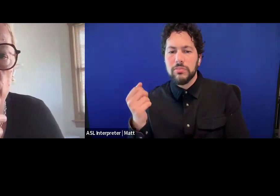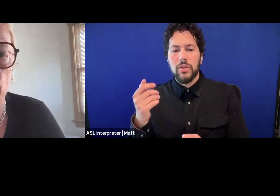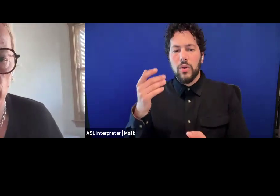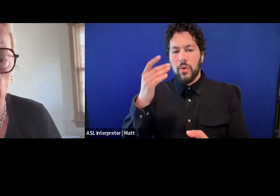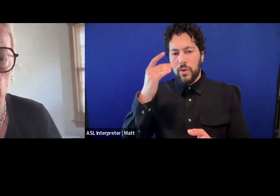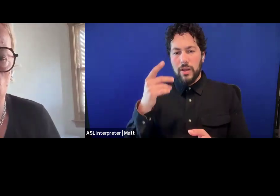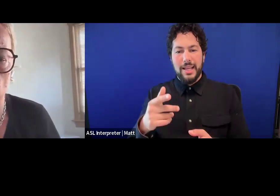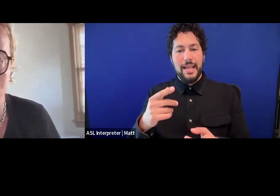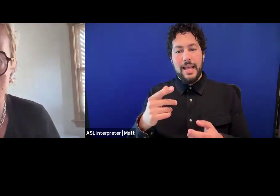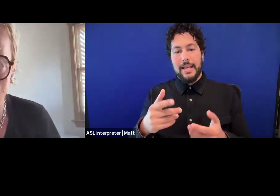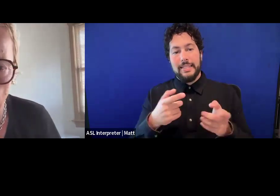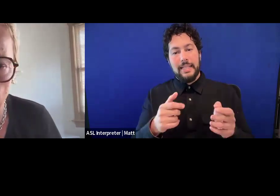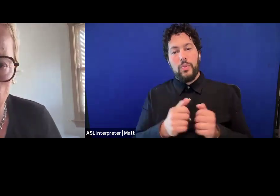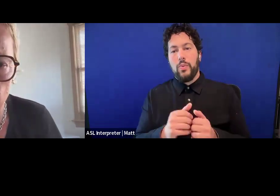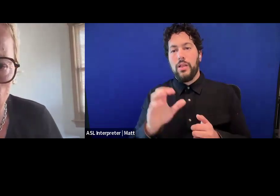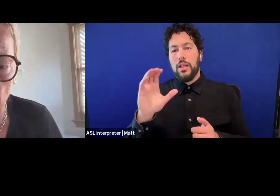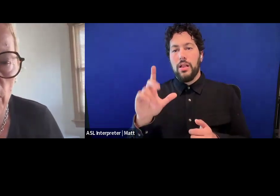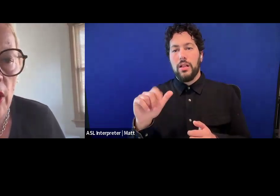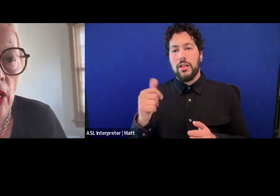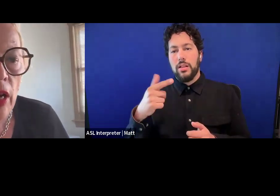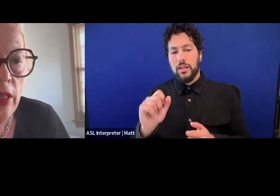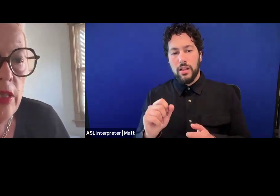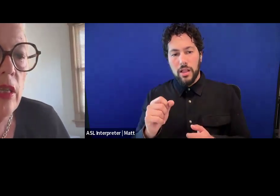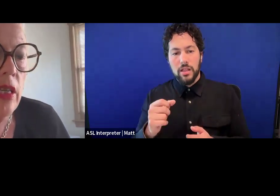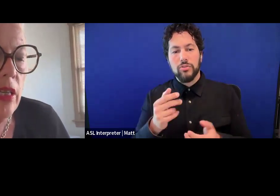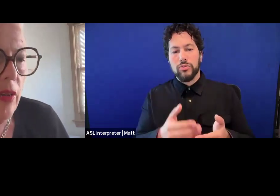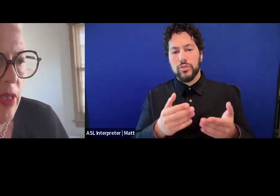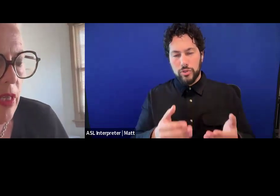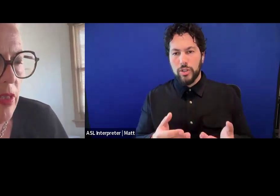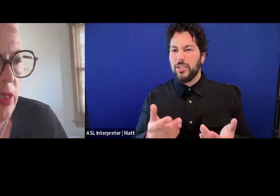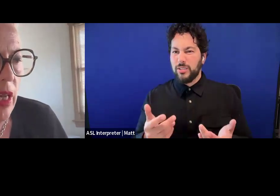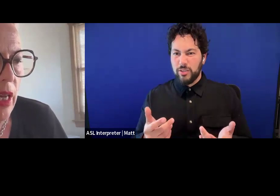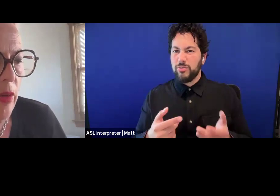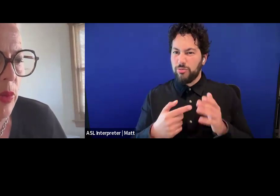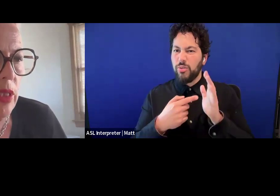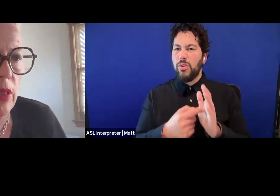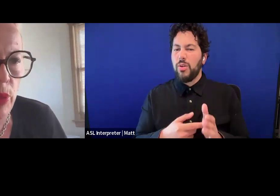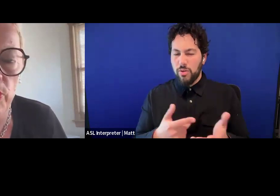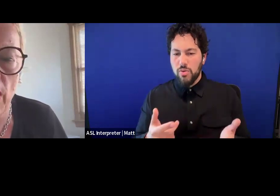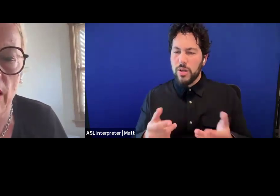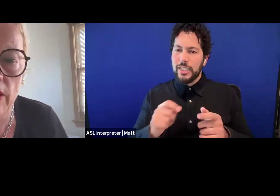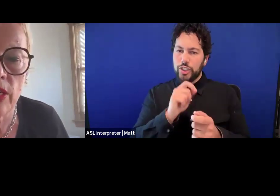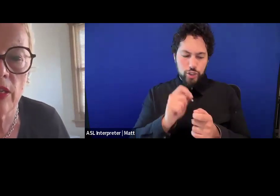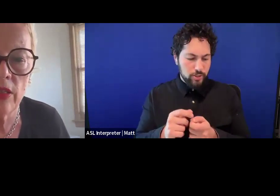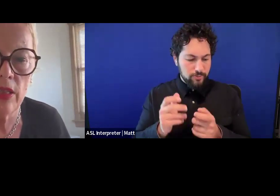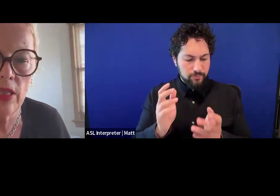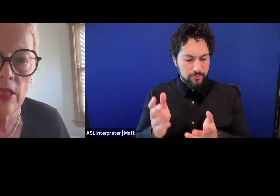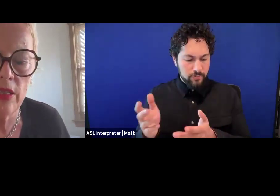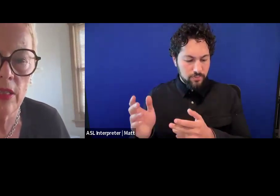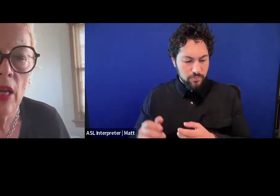resources, uh, and records show. And certainly in conversations that I have with people that I regard as leaders,